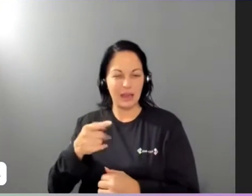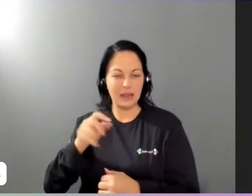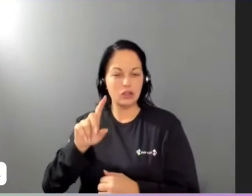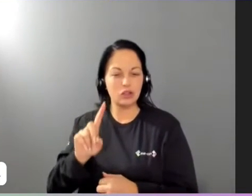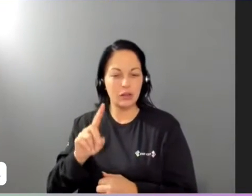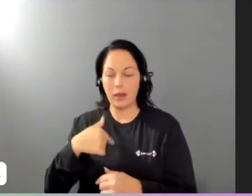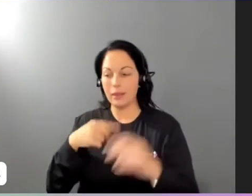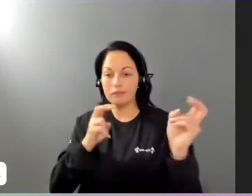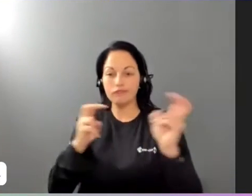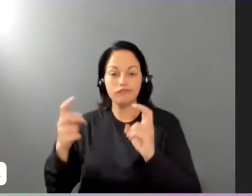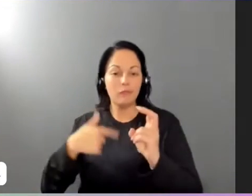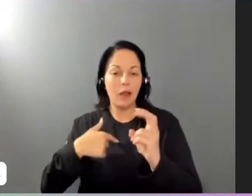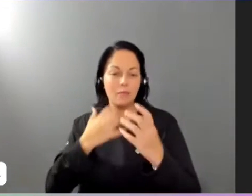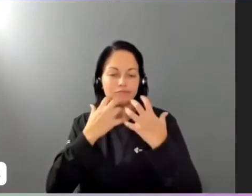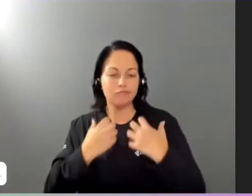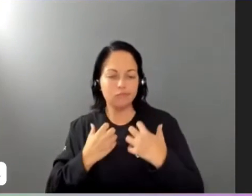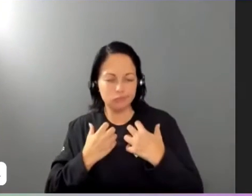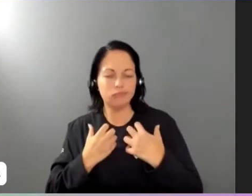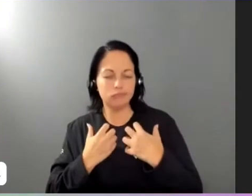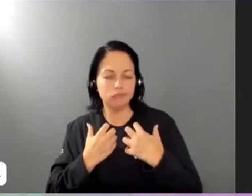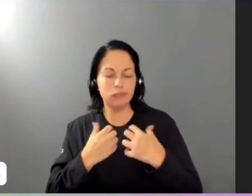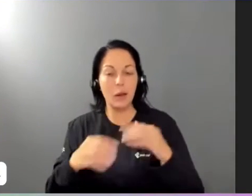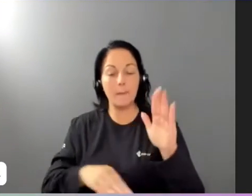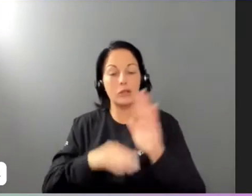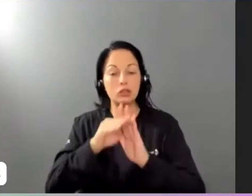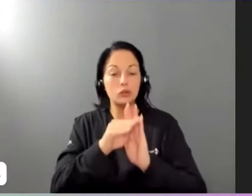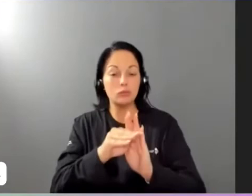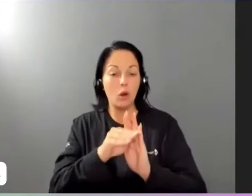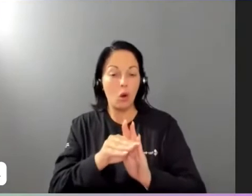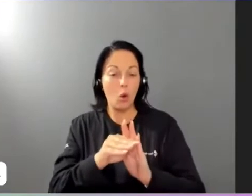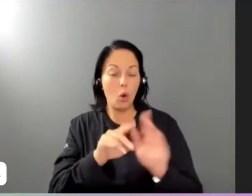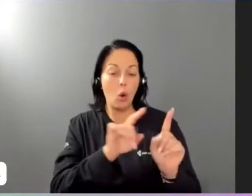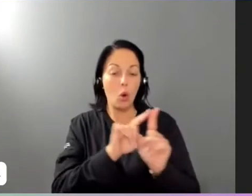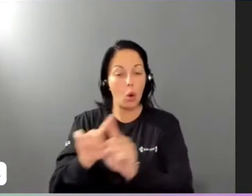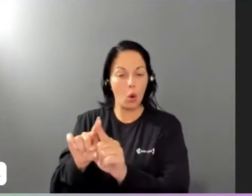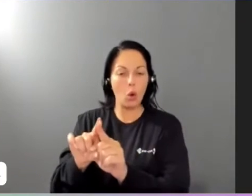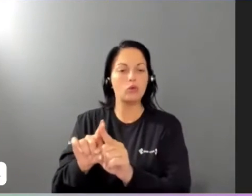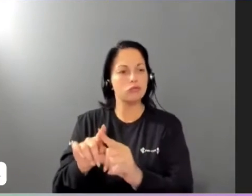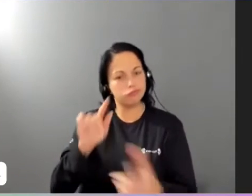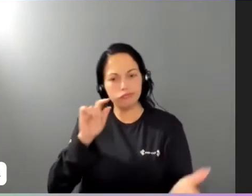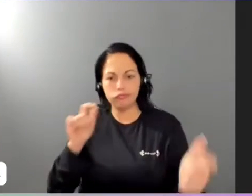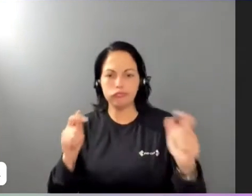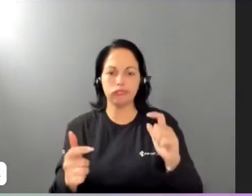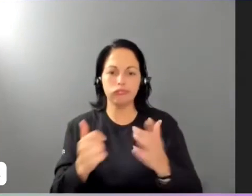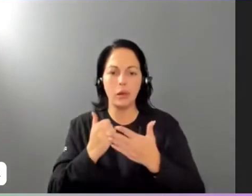that says progress over perfection. I also have ADHD. This is a topic that I'm super